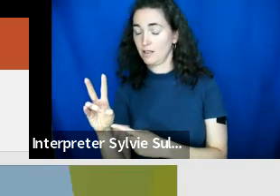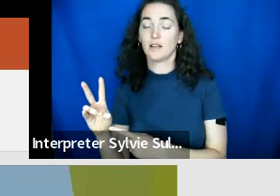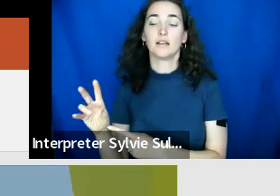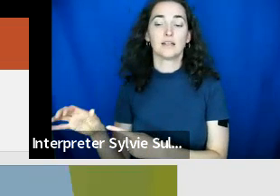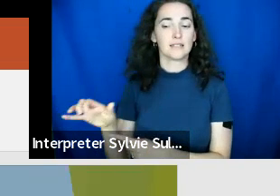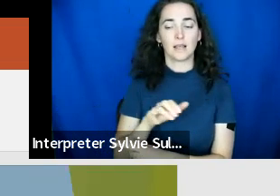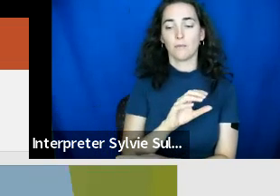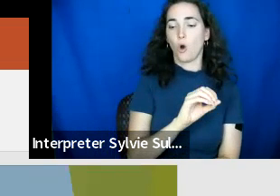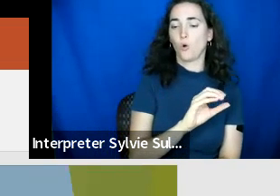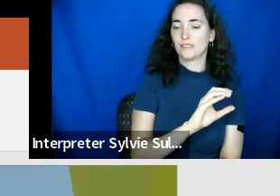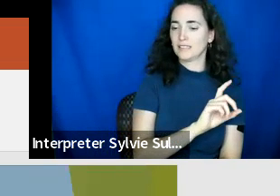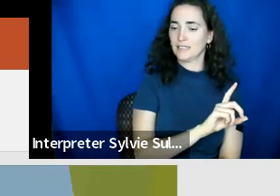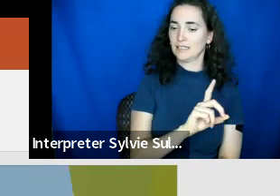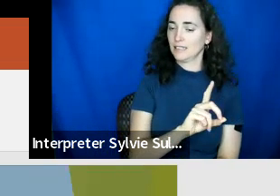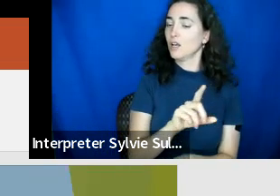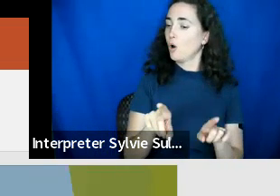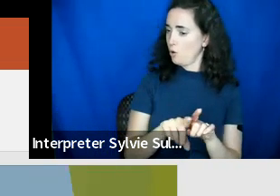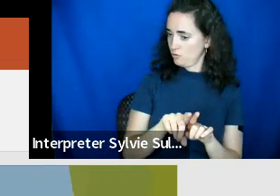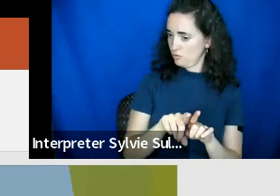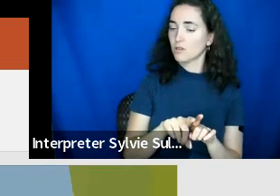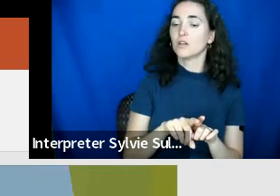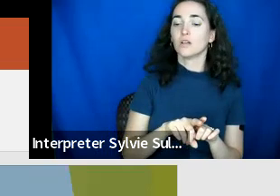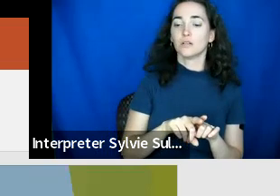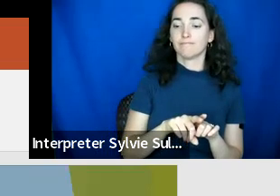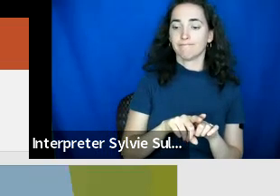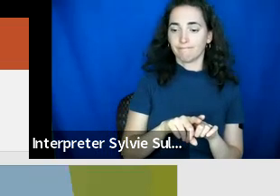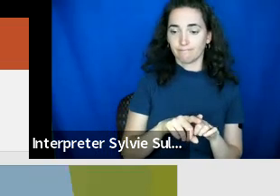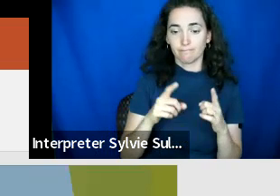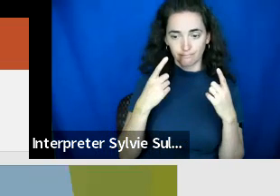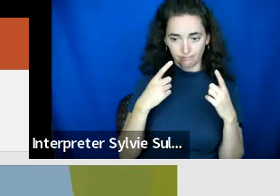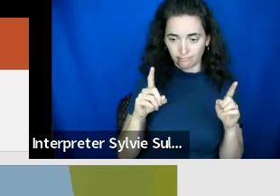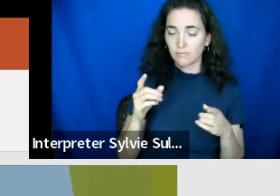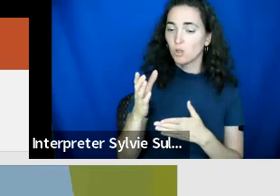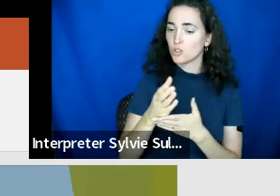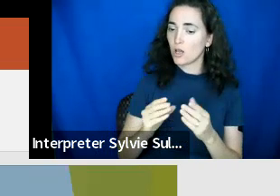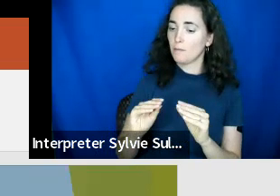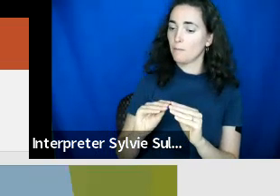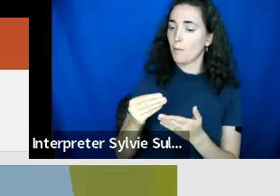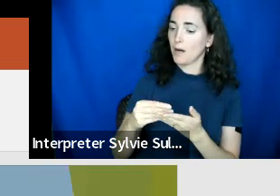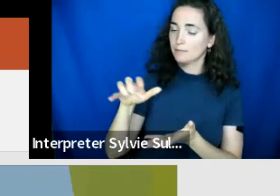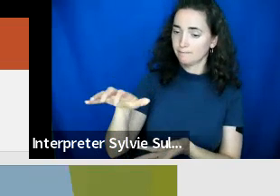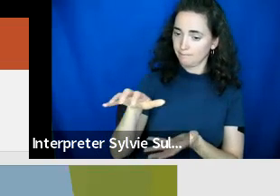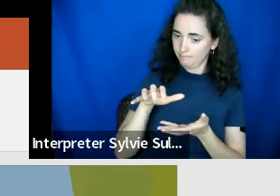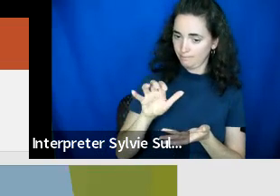also did some work, or or was able to receive some additional funding as well.